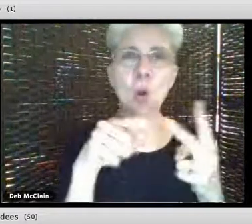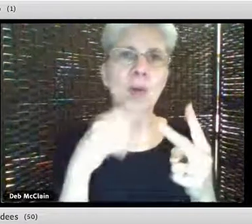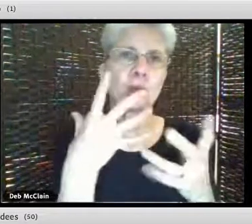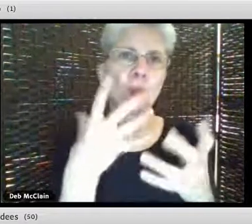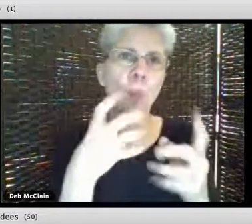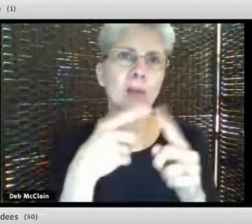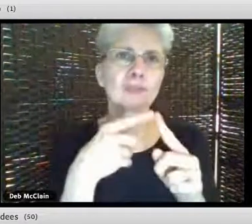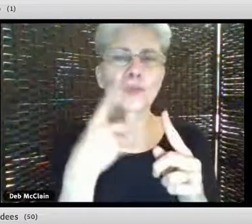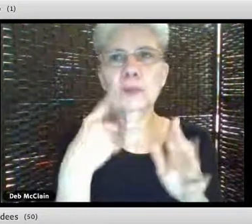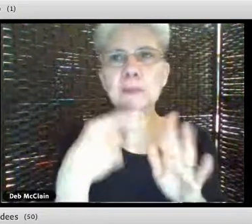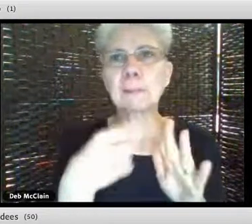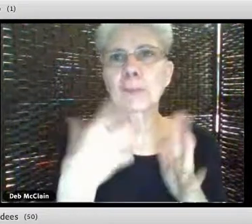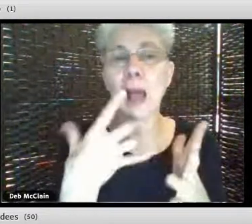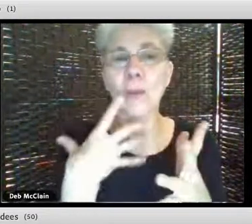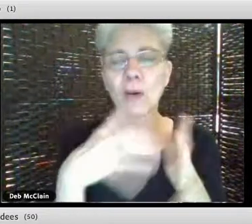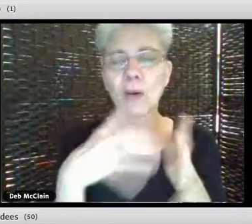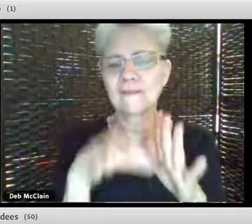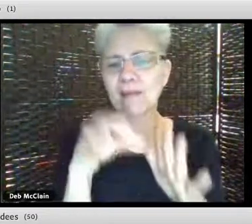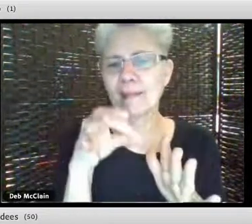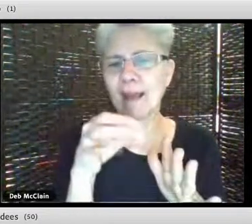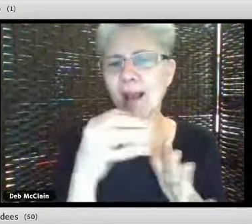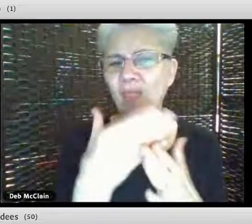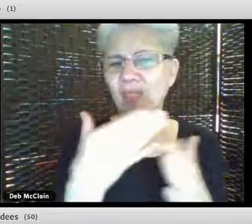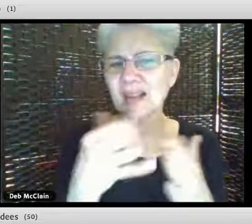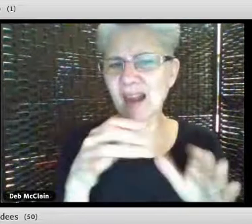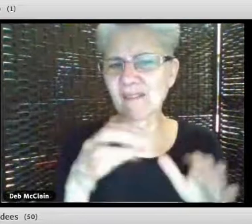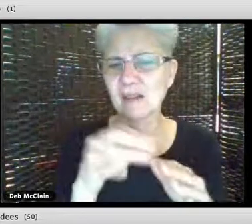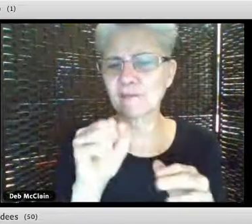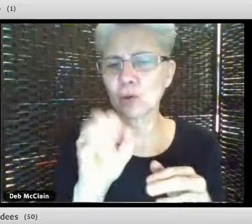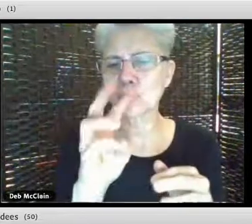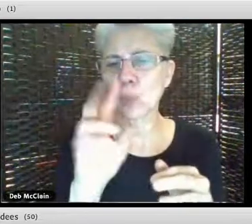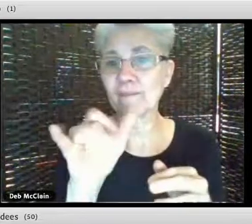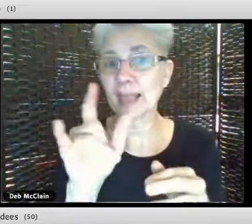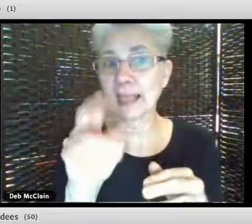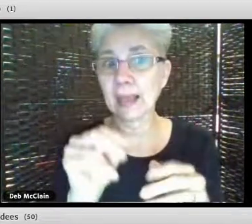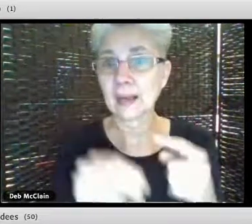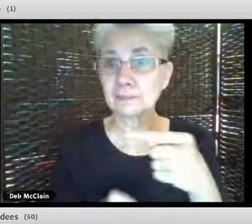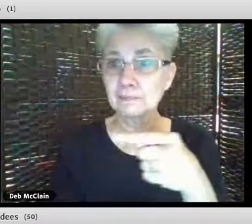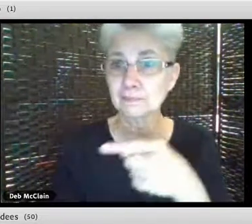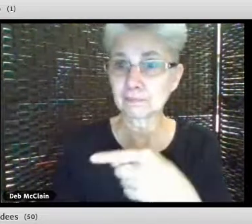For instance, if I want to find out stuff I've done for SWFLN, I can just type in